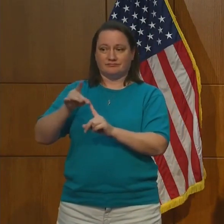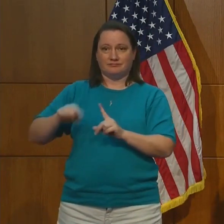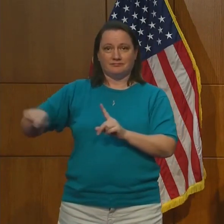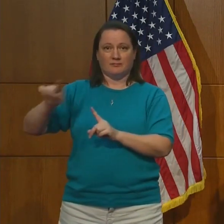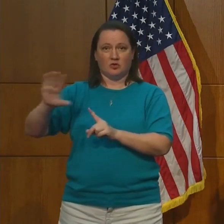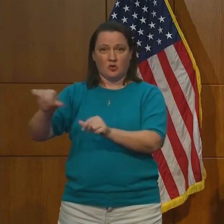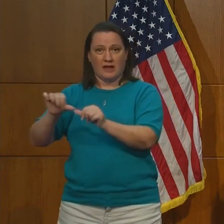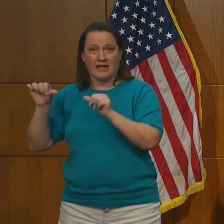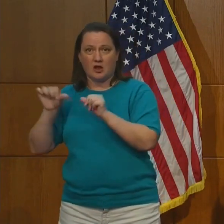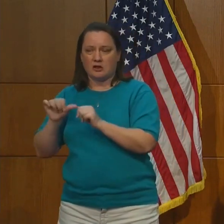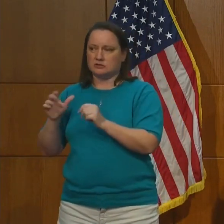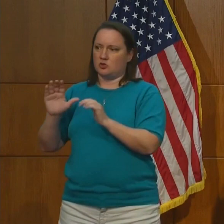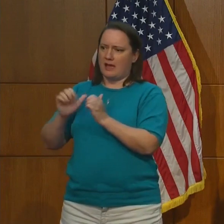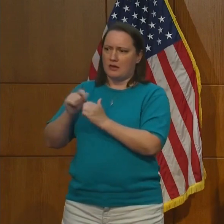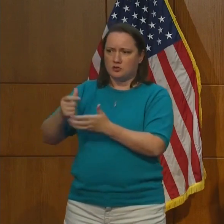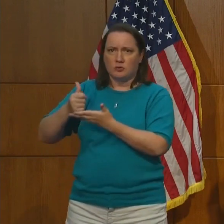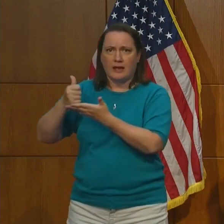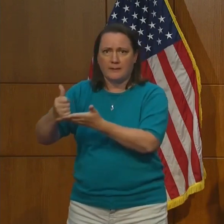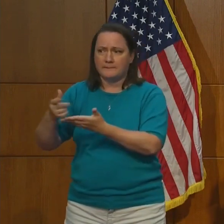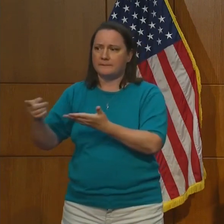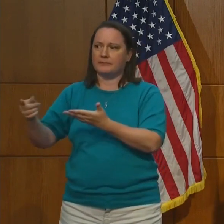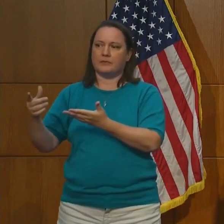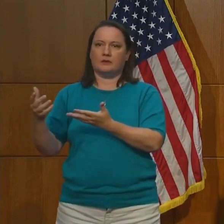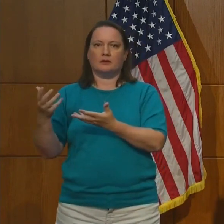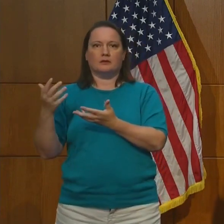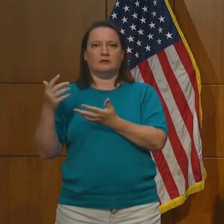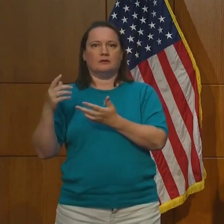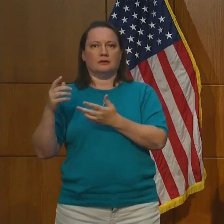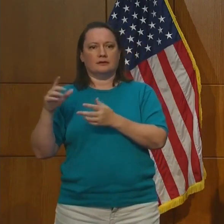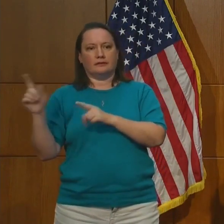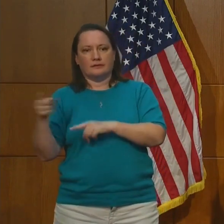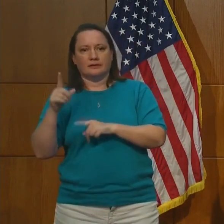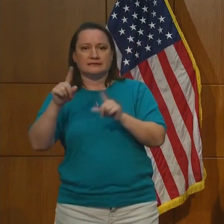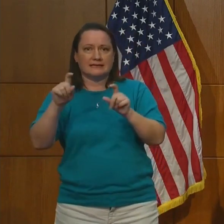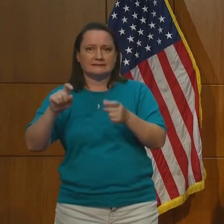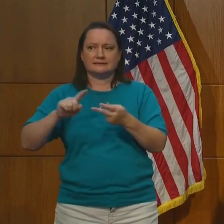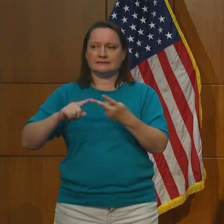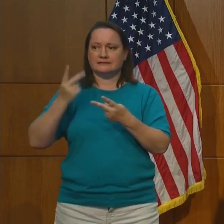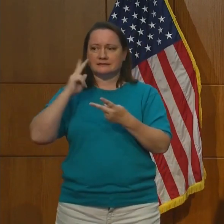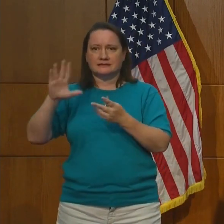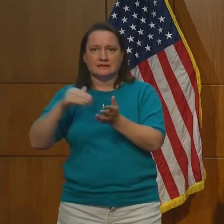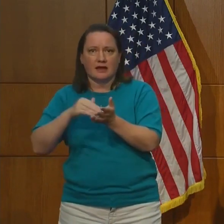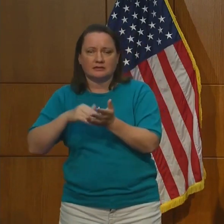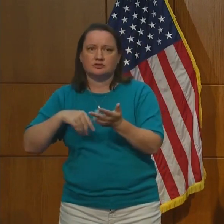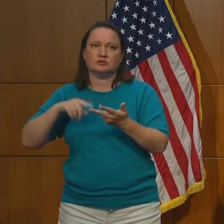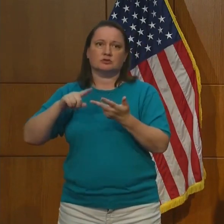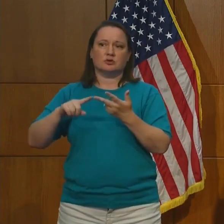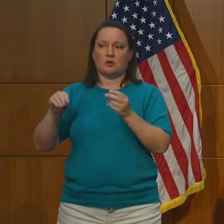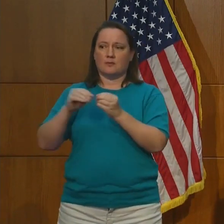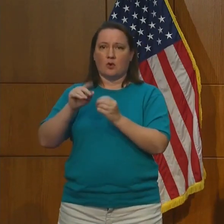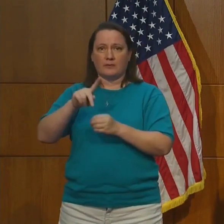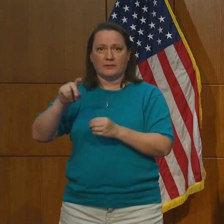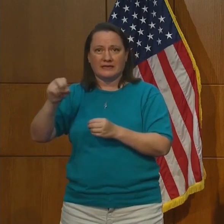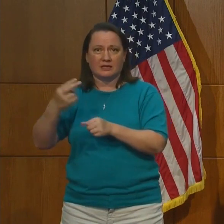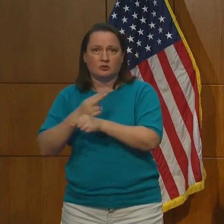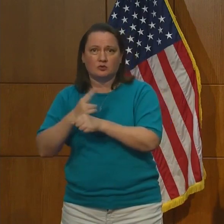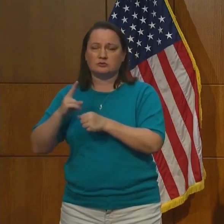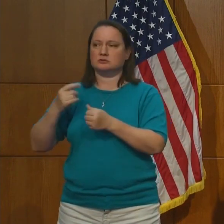KNOW THAT THERE IS A HIGHER INCIDENCE COVID NINETEEN IN THEIR AREA AND HOW THEY CAN